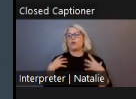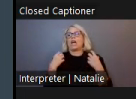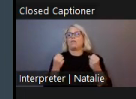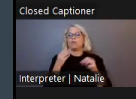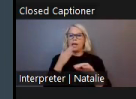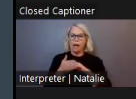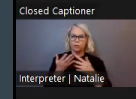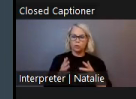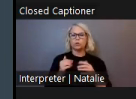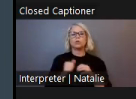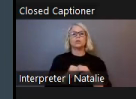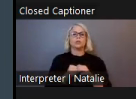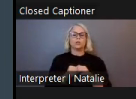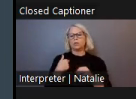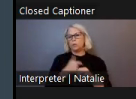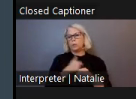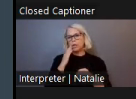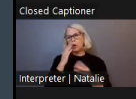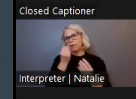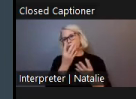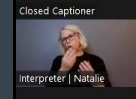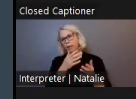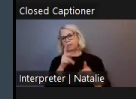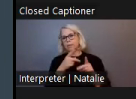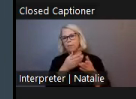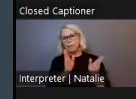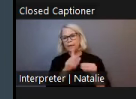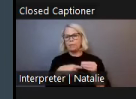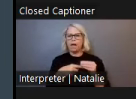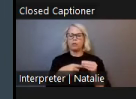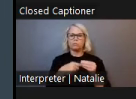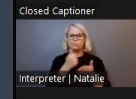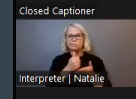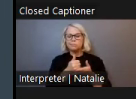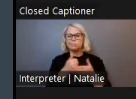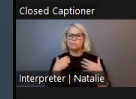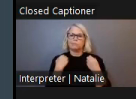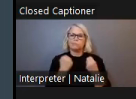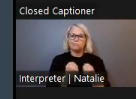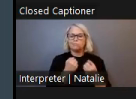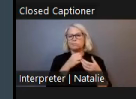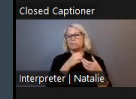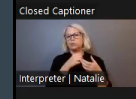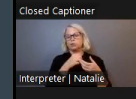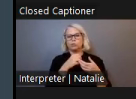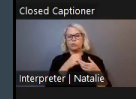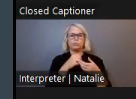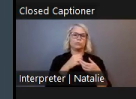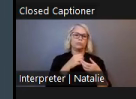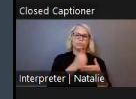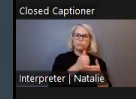it's basically informing the public on relief assistance and a lot of what we have learned